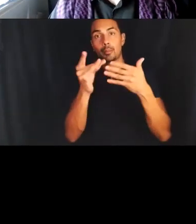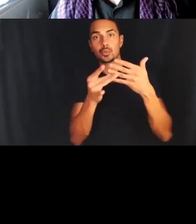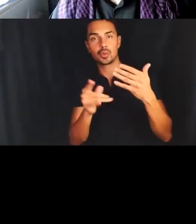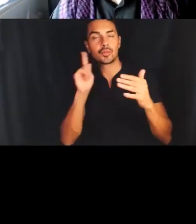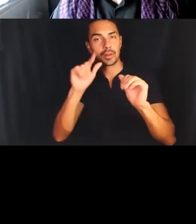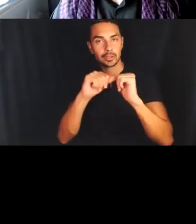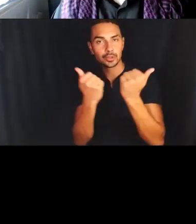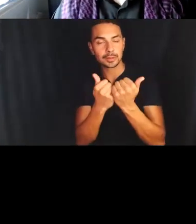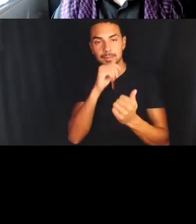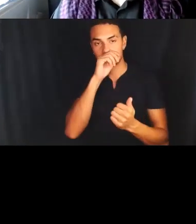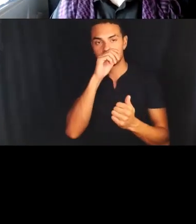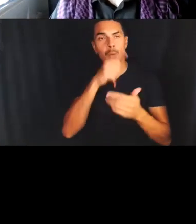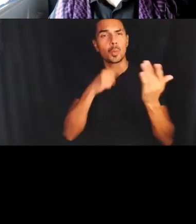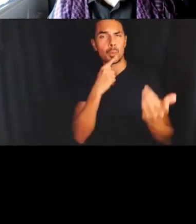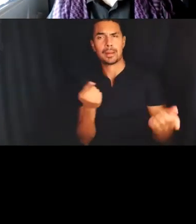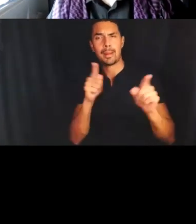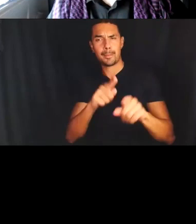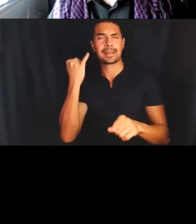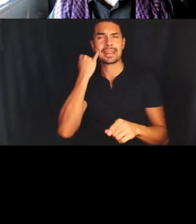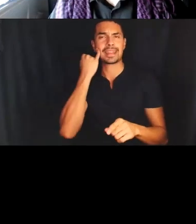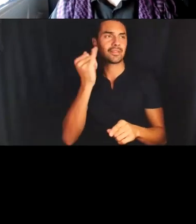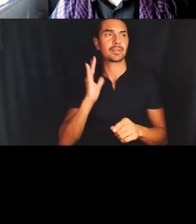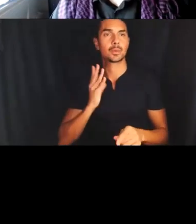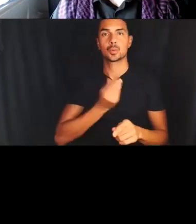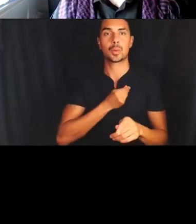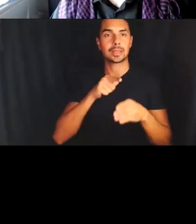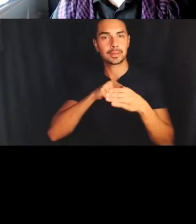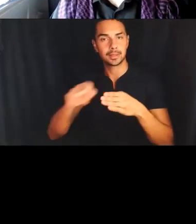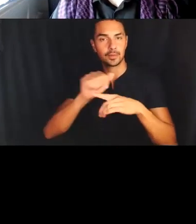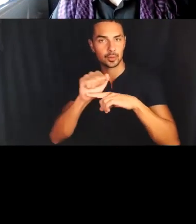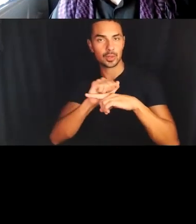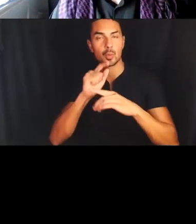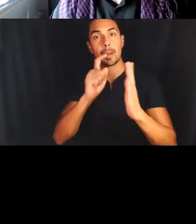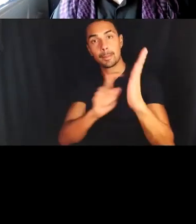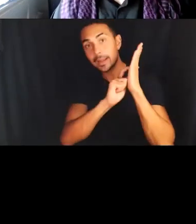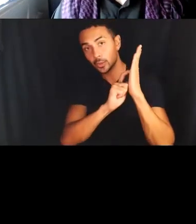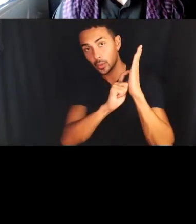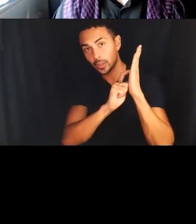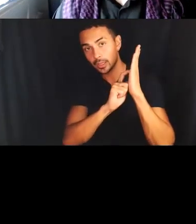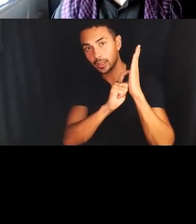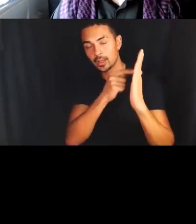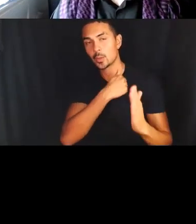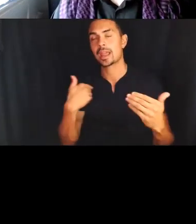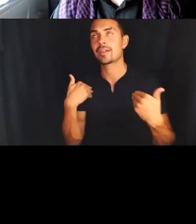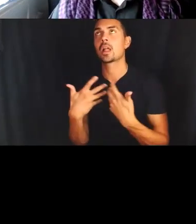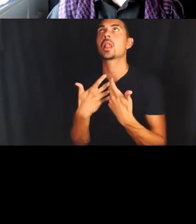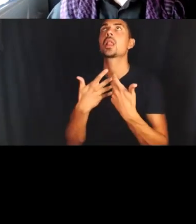And so what would happen if those trans-specific trainings were mandatory? We have a lot of agencies that require